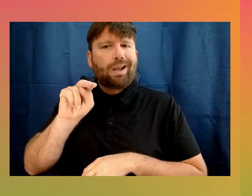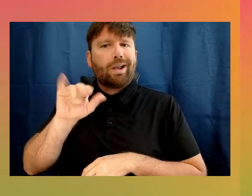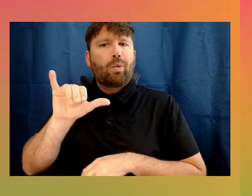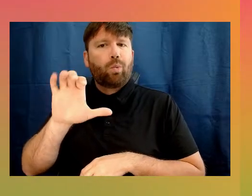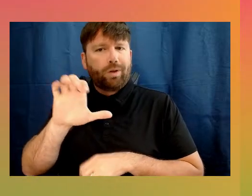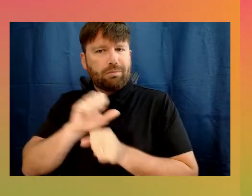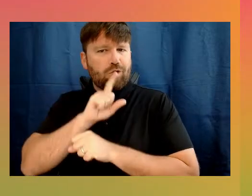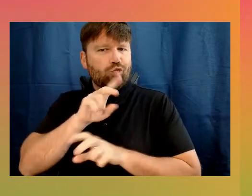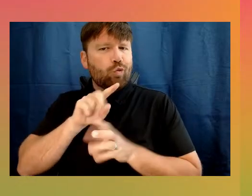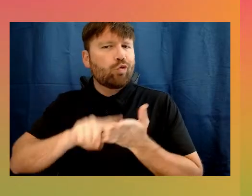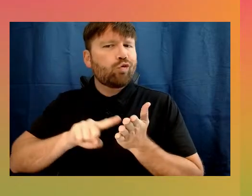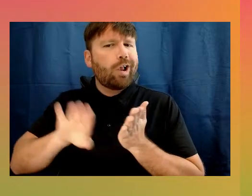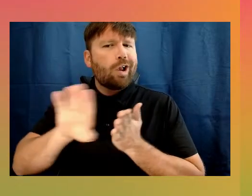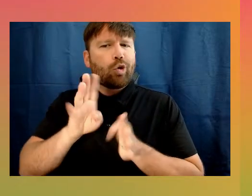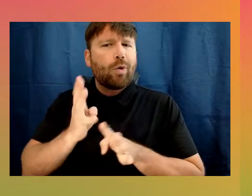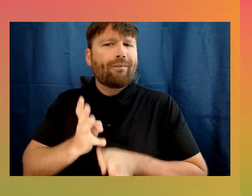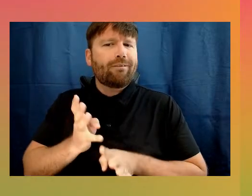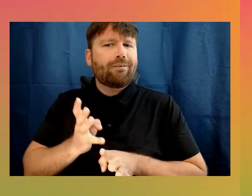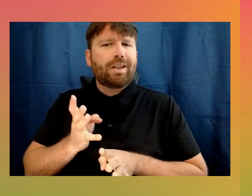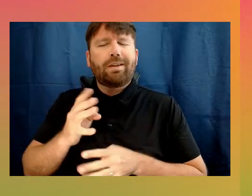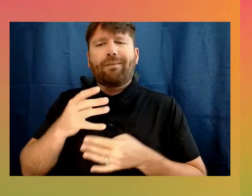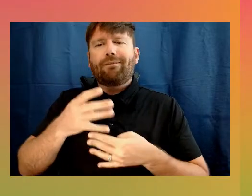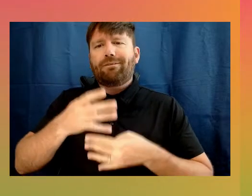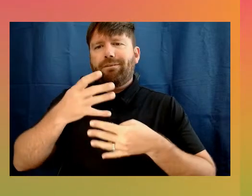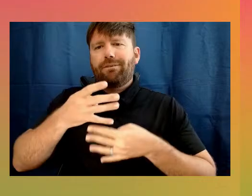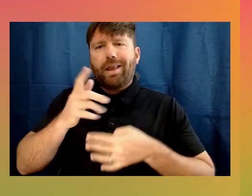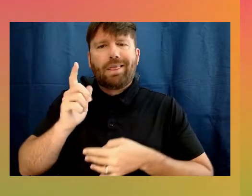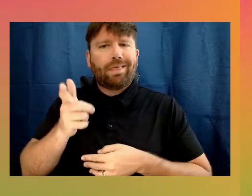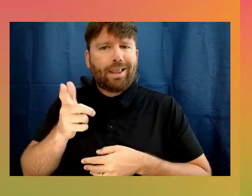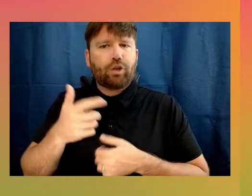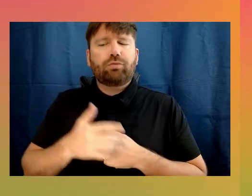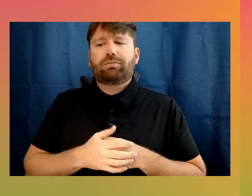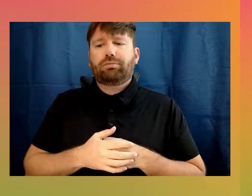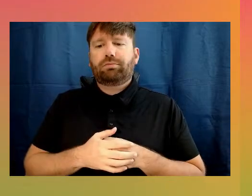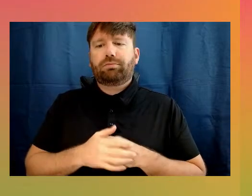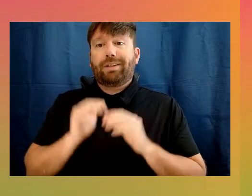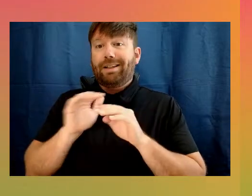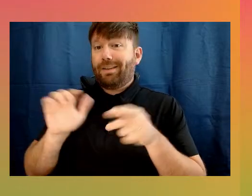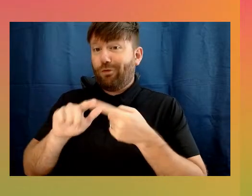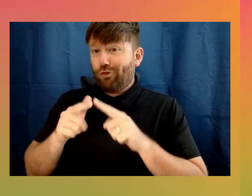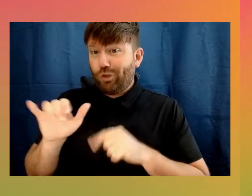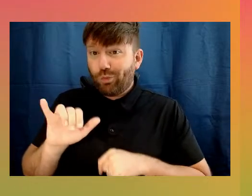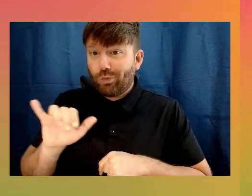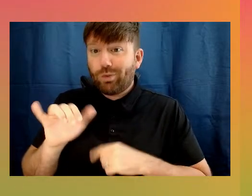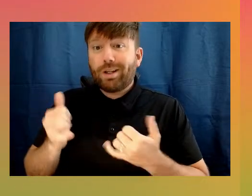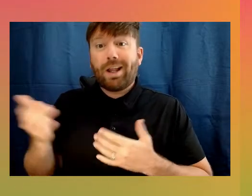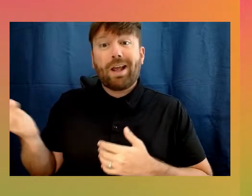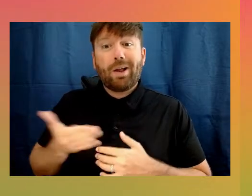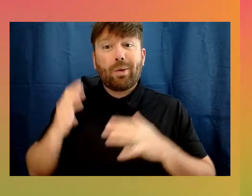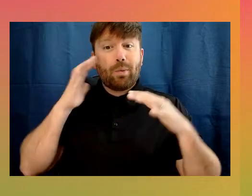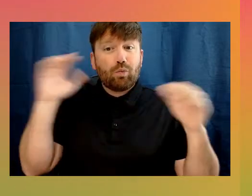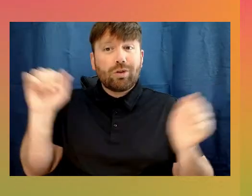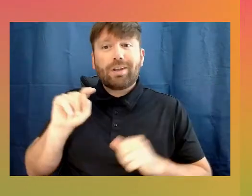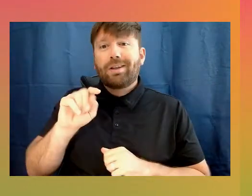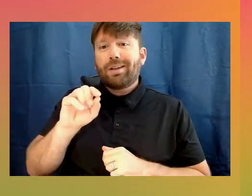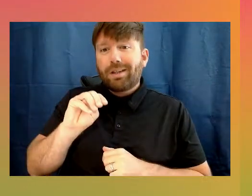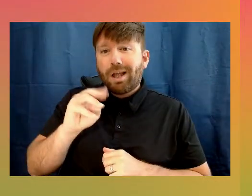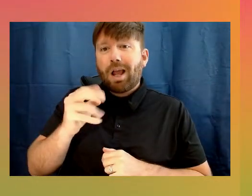FACEBOOK LIVE AND TWITTER AT TIMES SQUARE NYC.